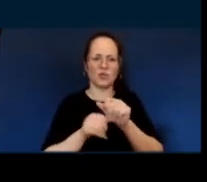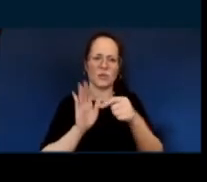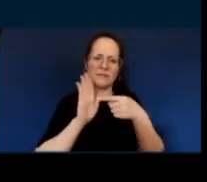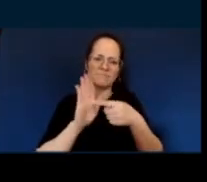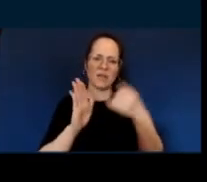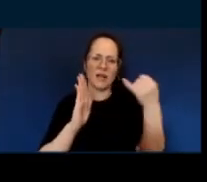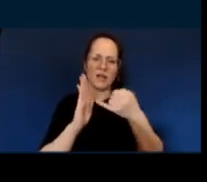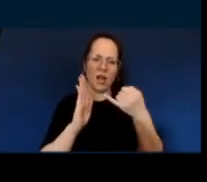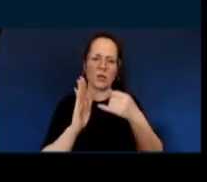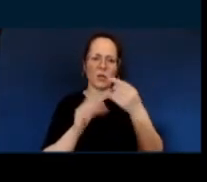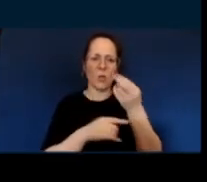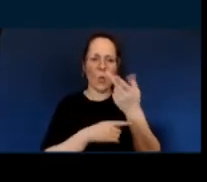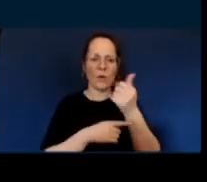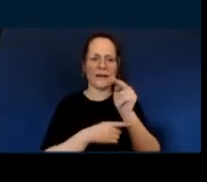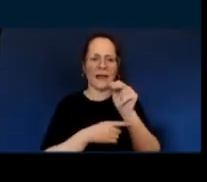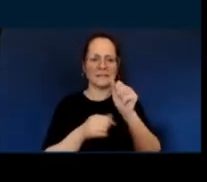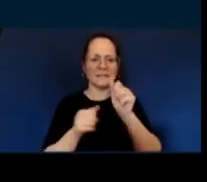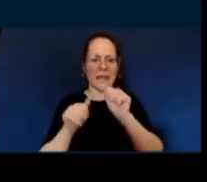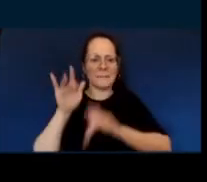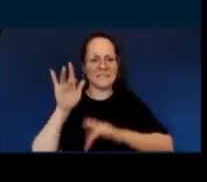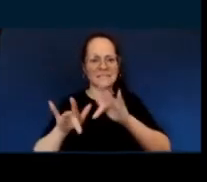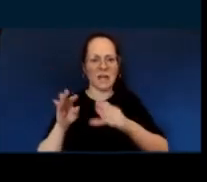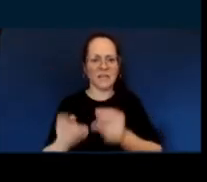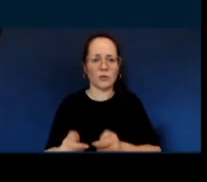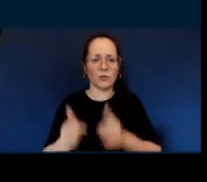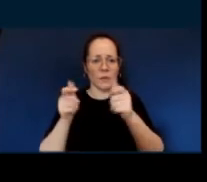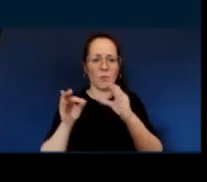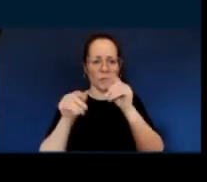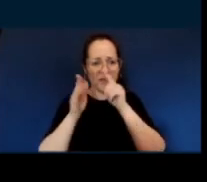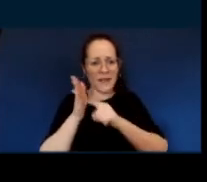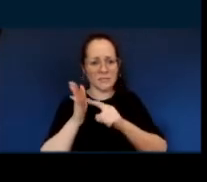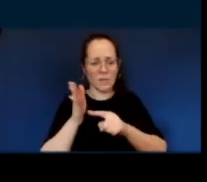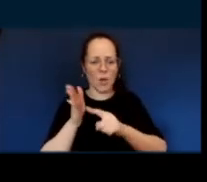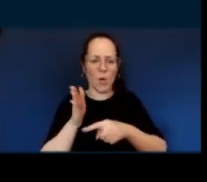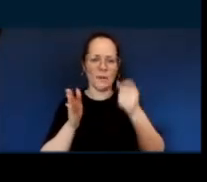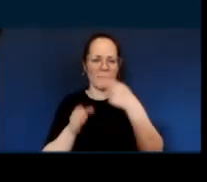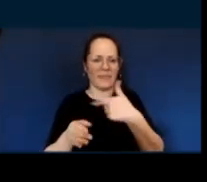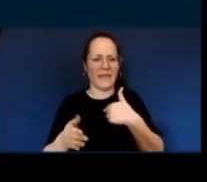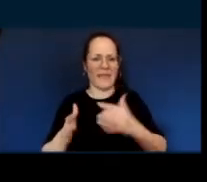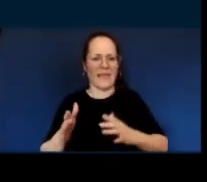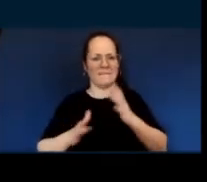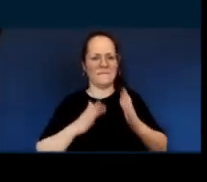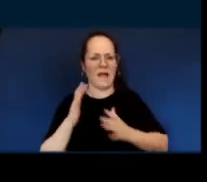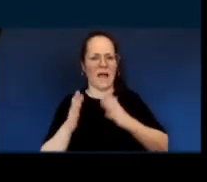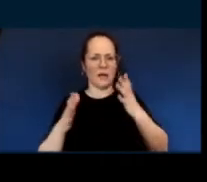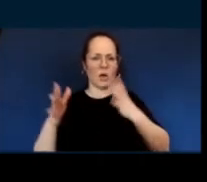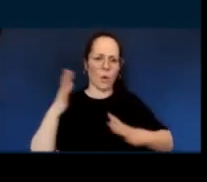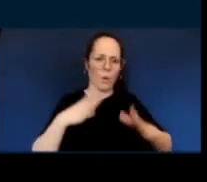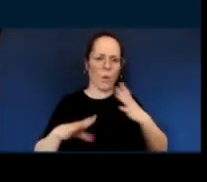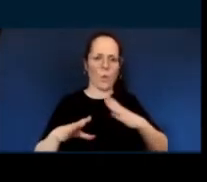REMOVED AND EXPLORES, THE VENUSS HAD FINE CLOTHES, JEWELS, BED CUSHIONS AND HAIR CARE.